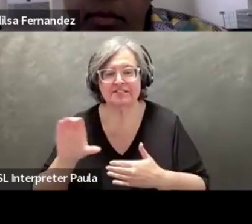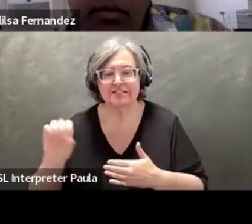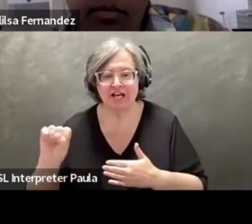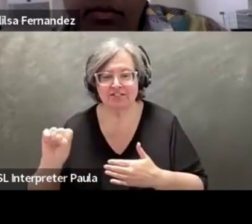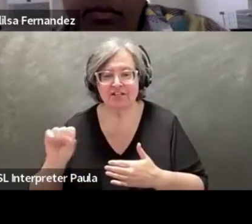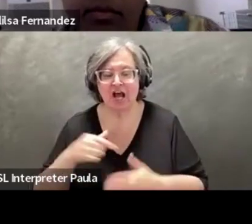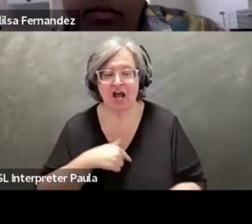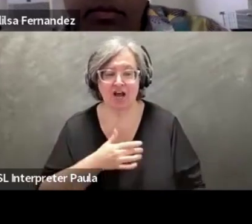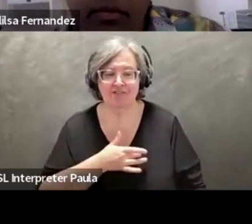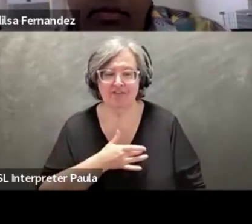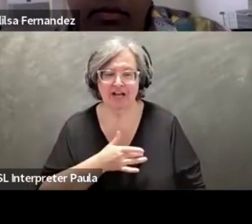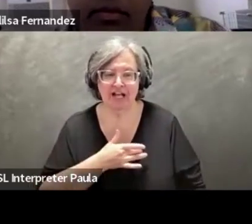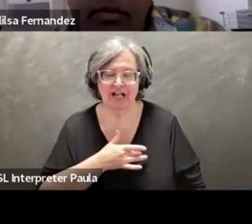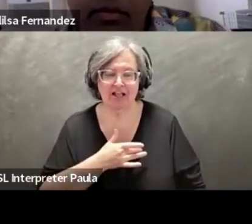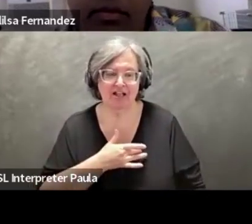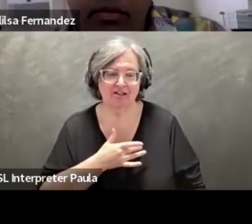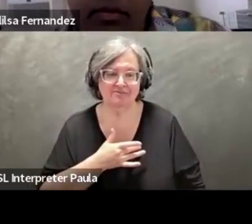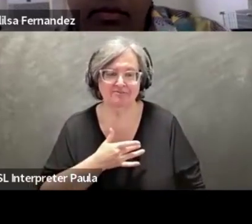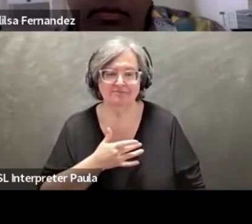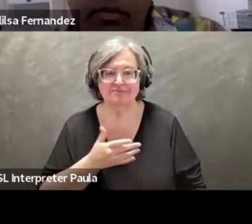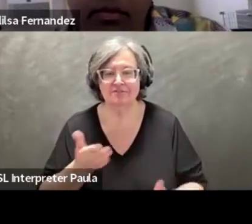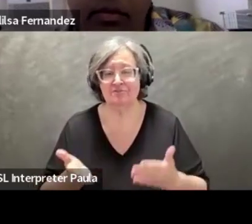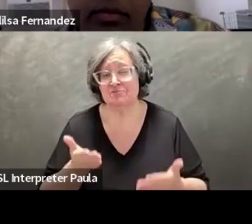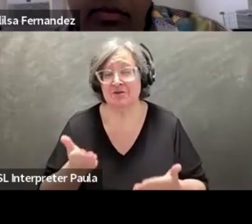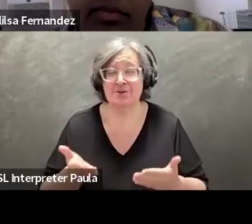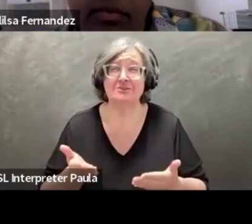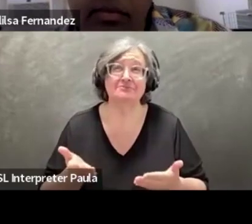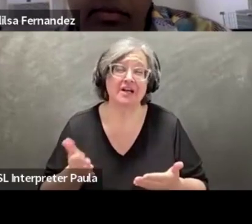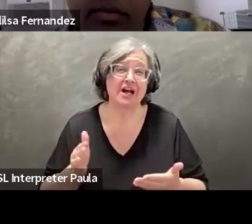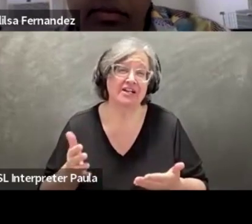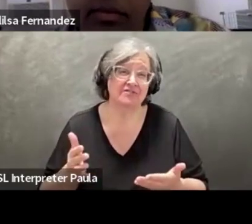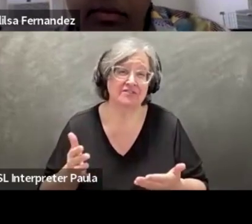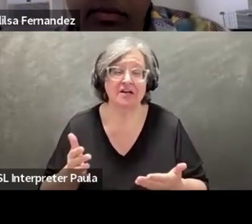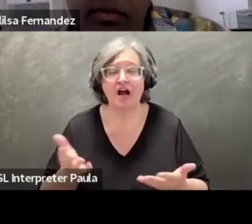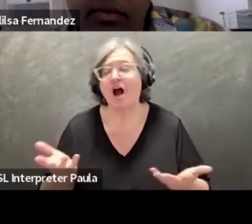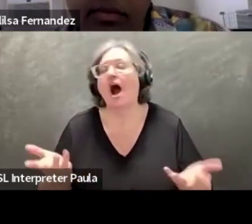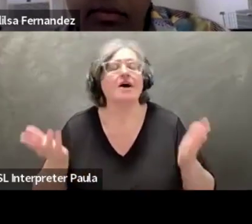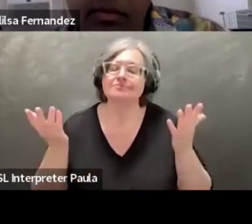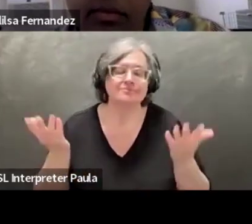feel like that they may have kind of like I have been told in